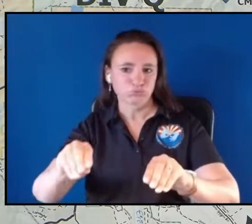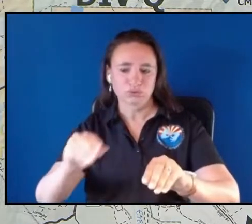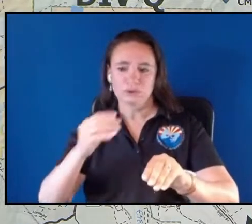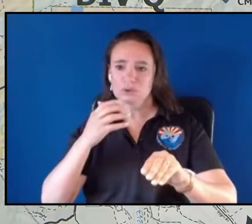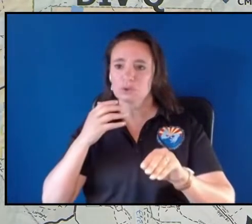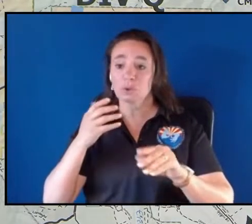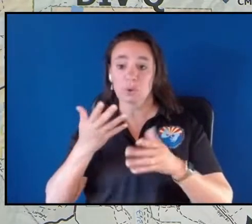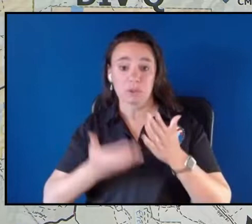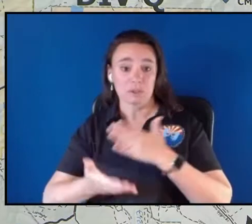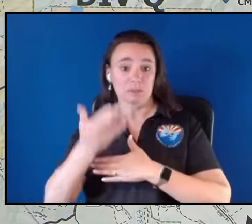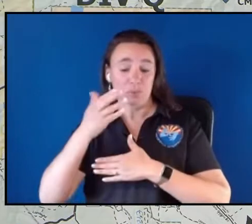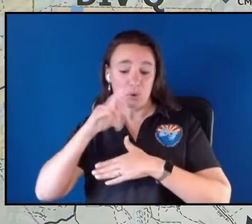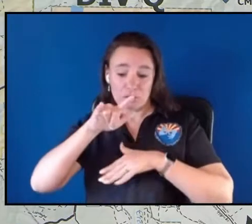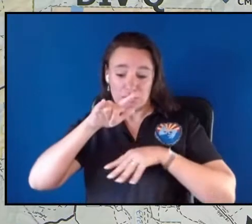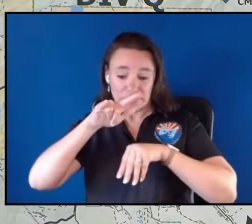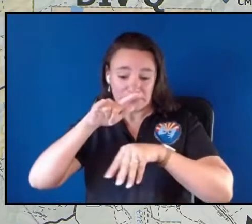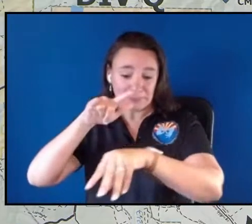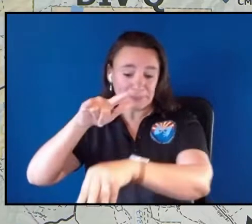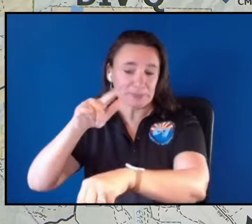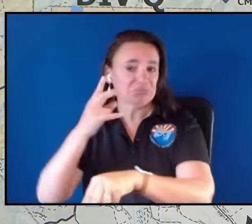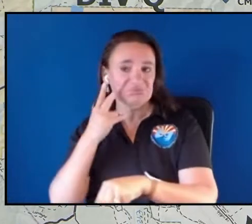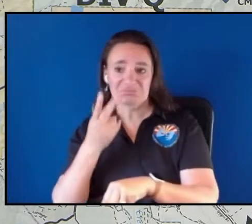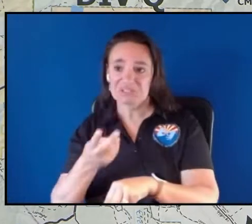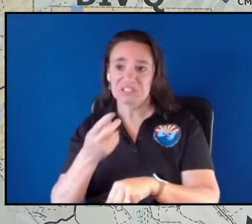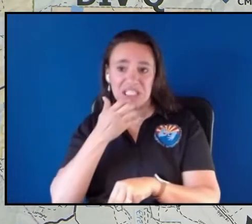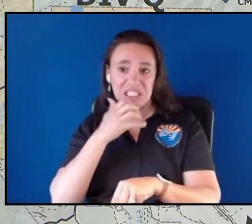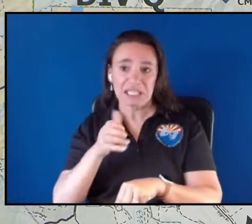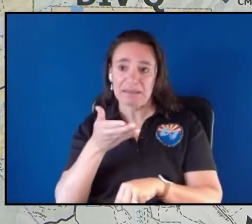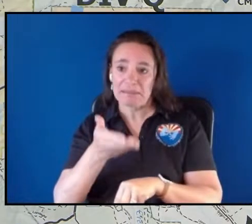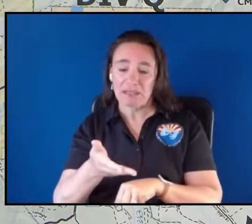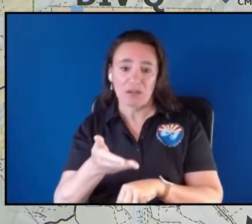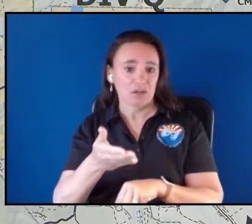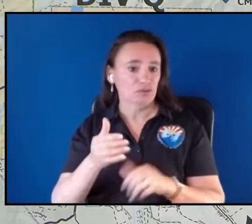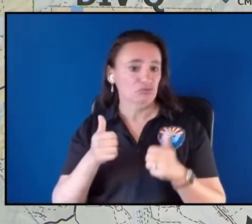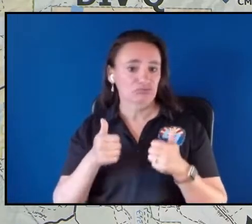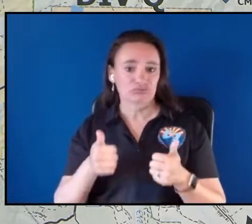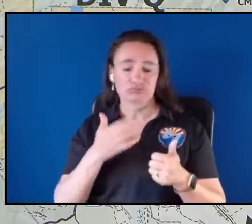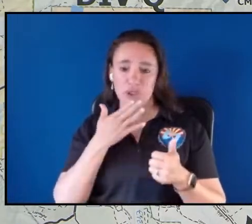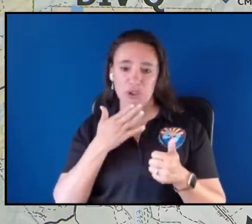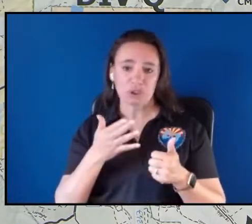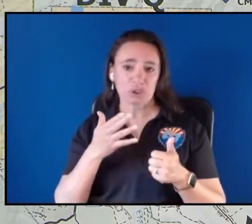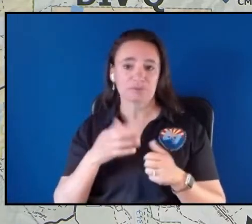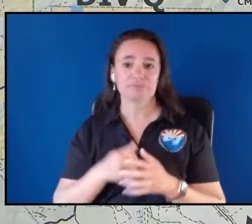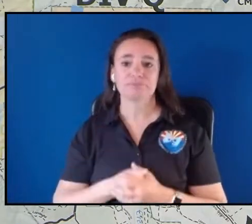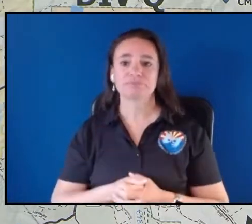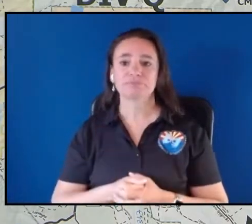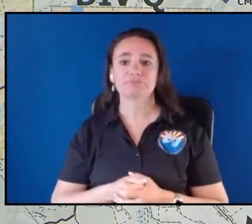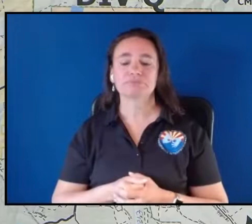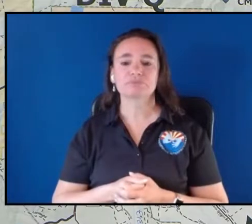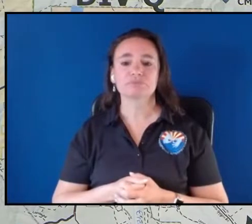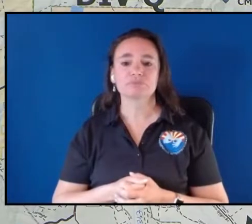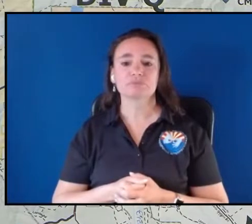So, that's good overall. The perimeter shows